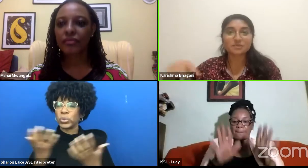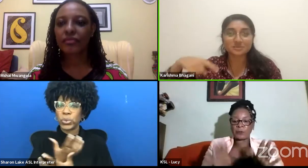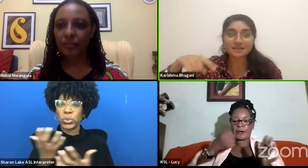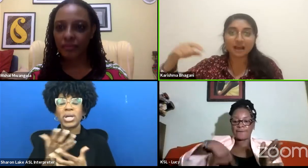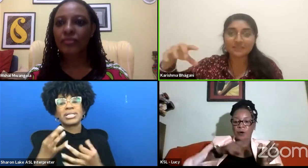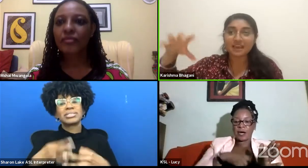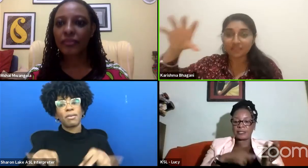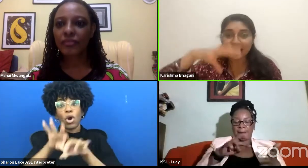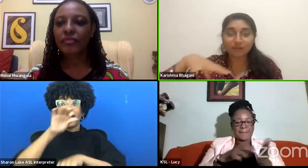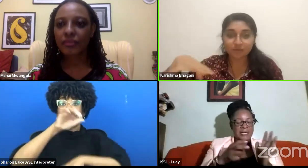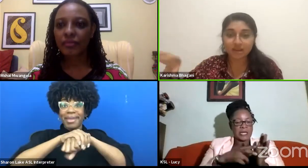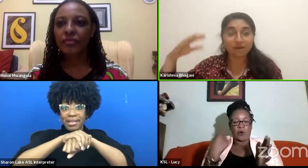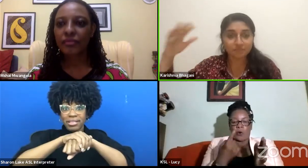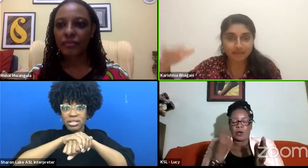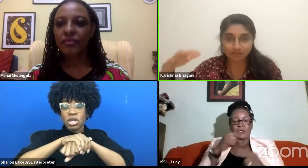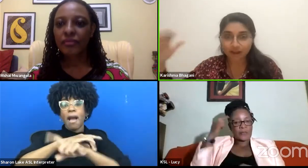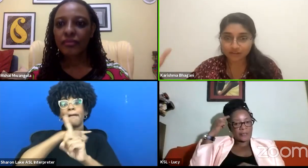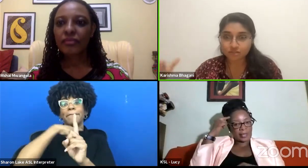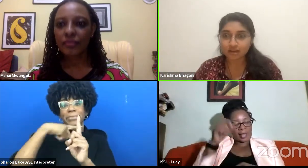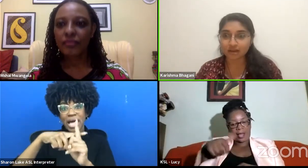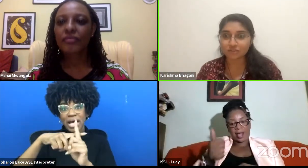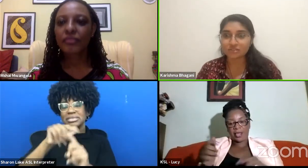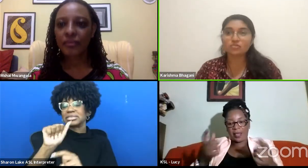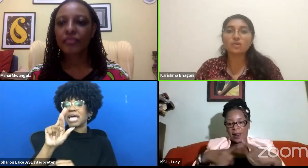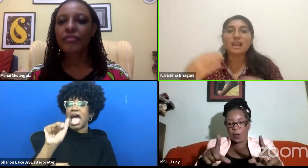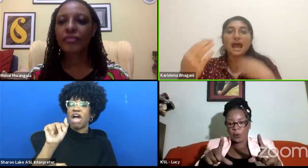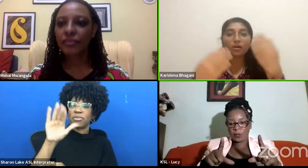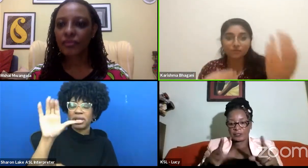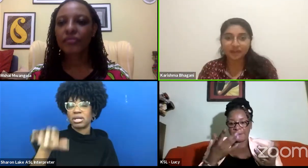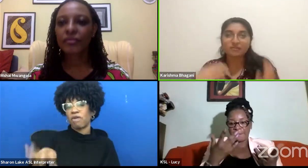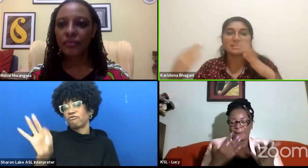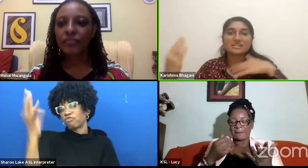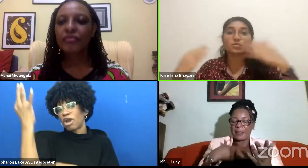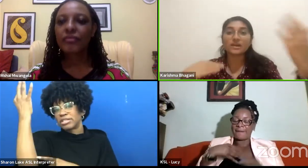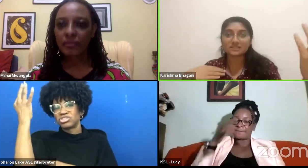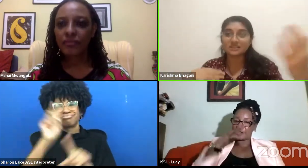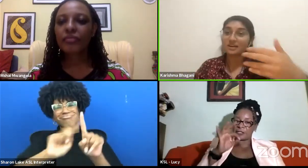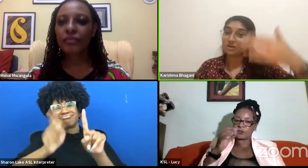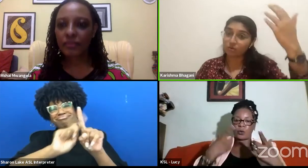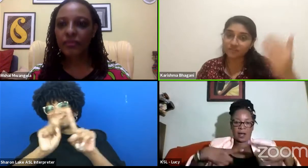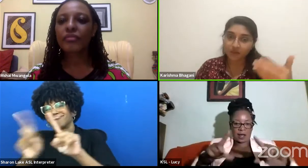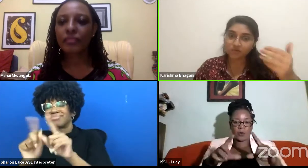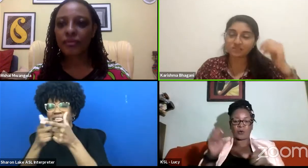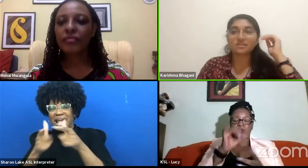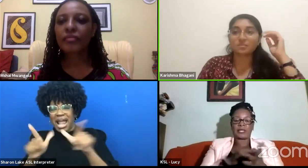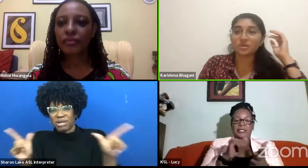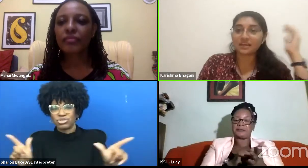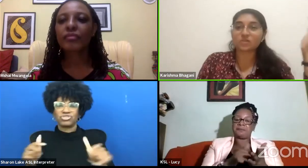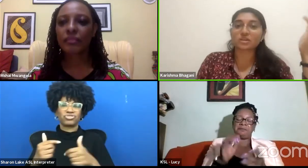but speak the other language, Arabic, French, just to allow for that East-West, North-South communication